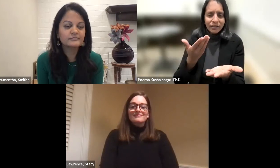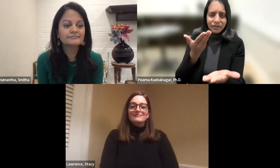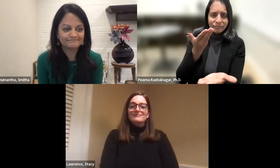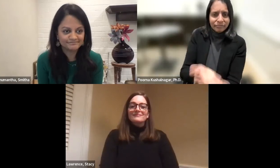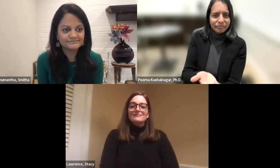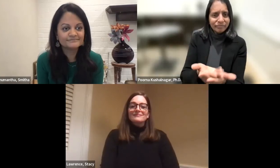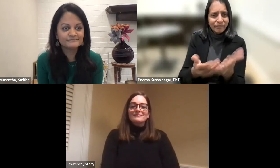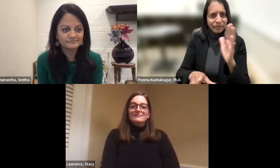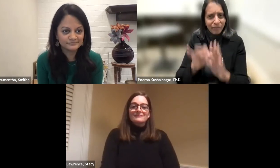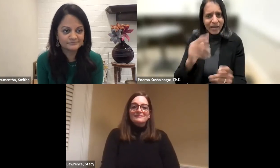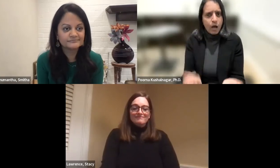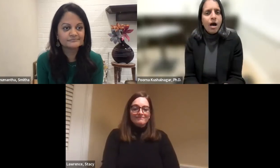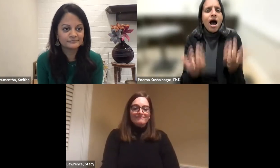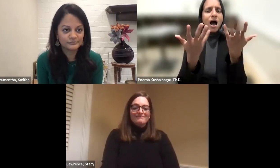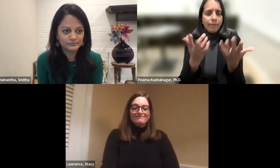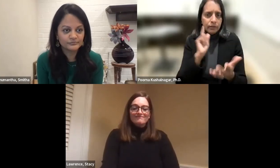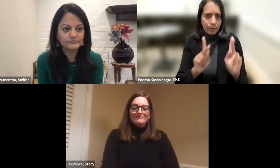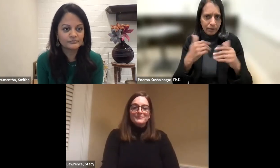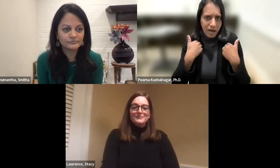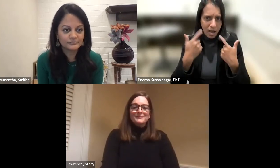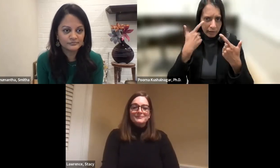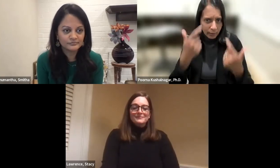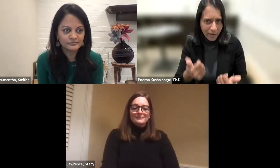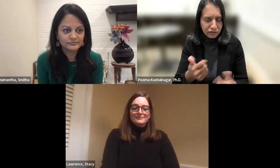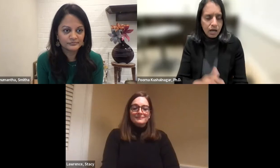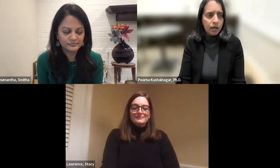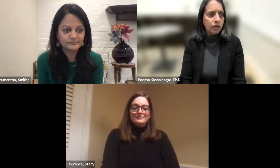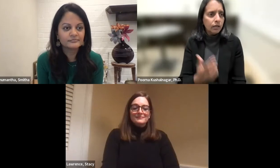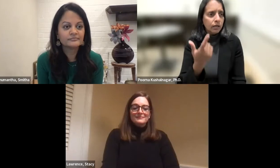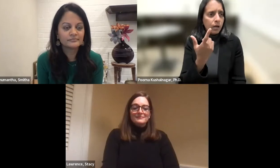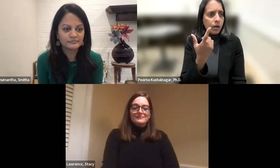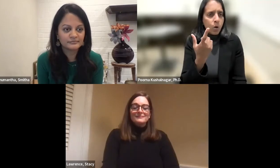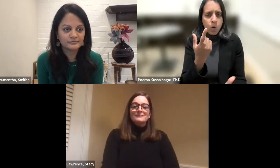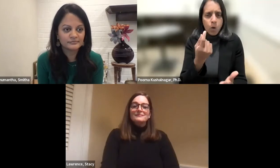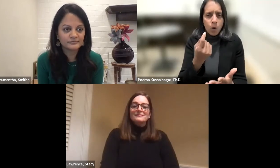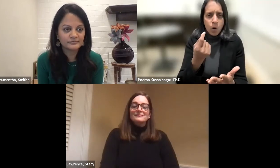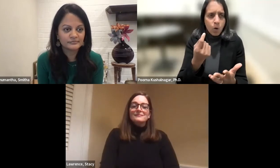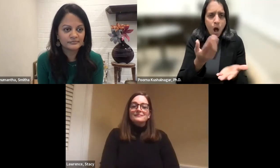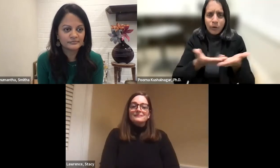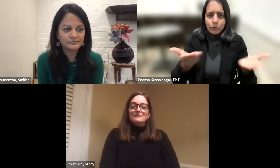and, as a researcher, you know, I wanted to see, you know, how many people do have dementia